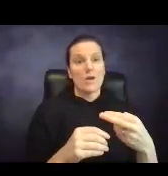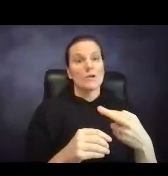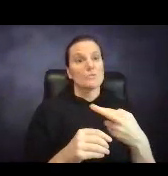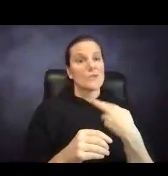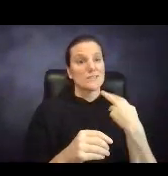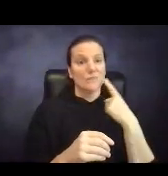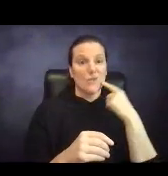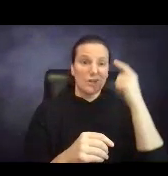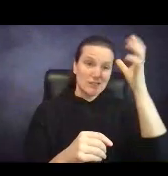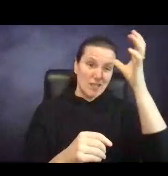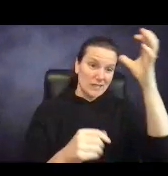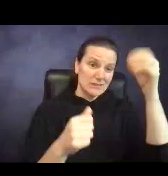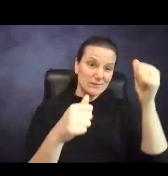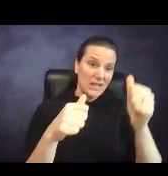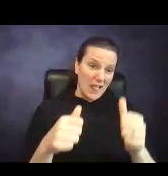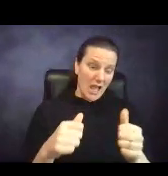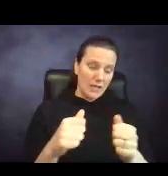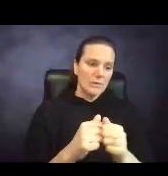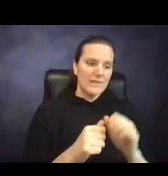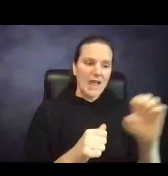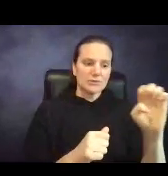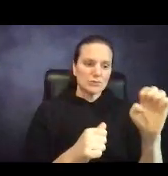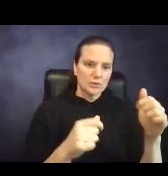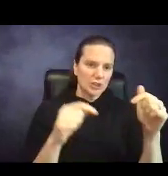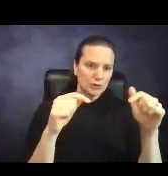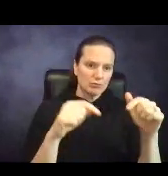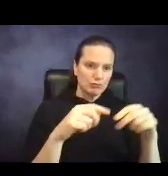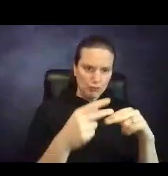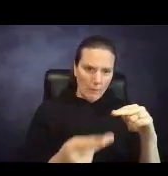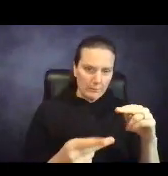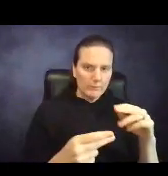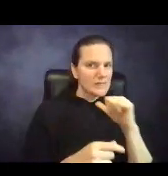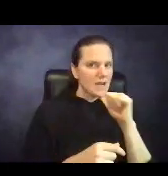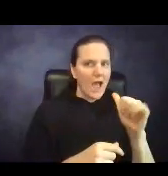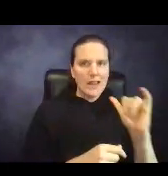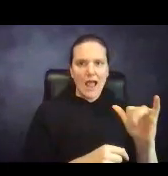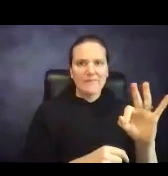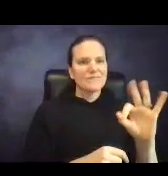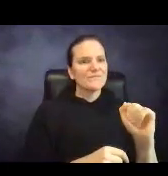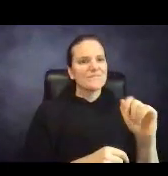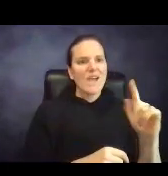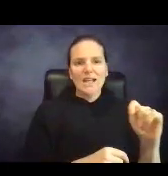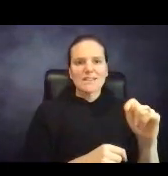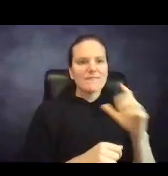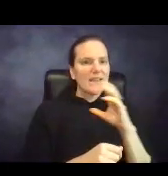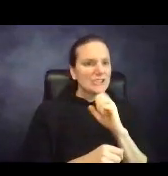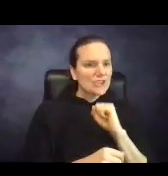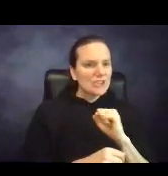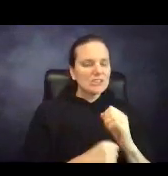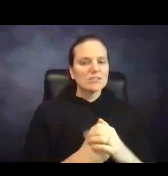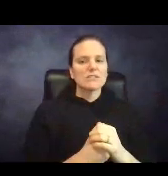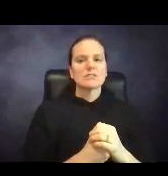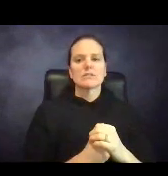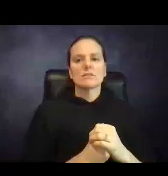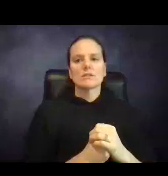as your estrogen levels drop. It's not just like a fact of aging. And so this is we where we do start to see some of these like they feel like glitches.